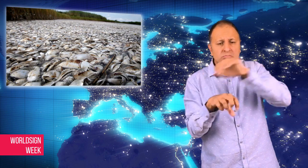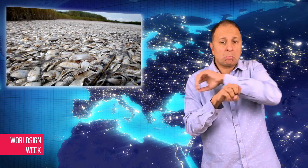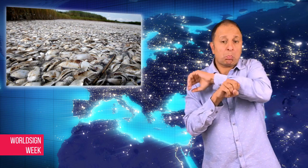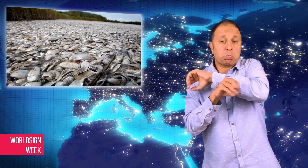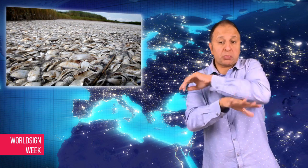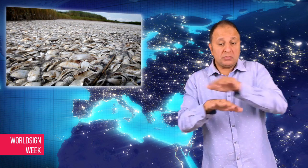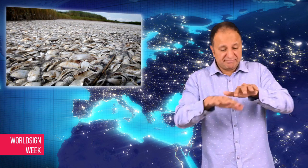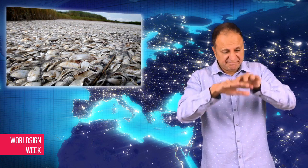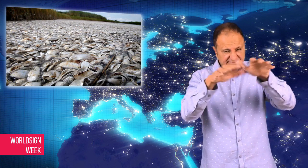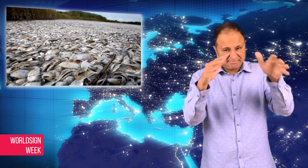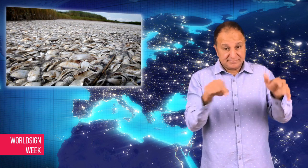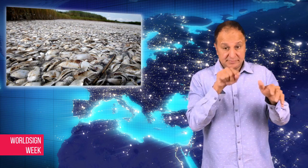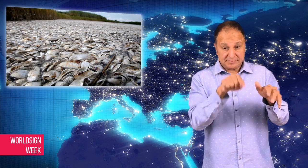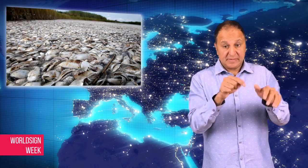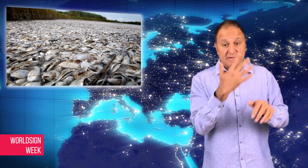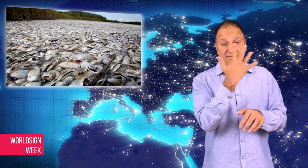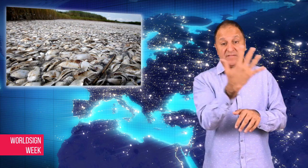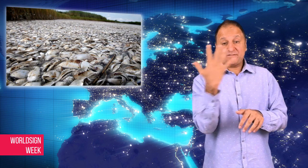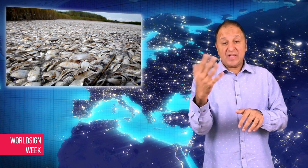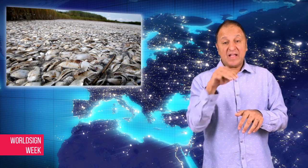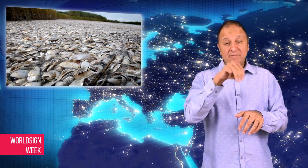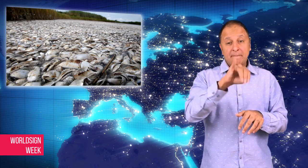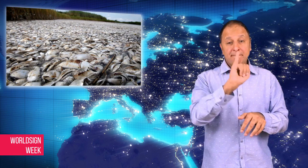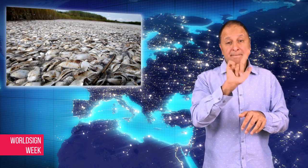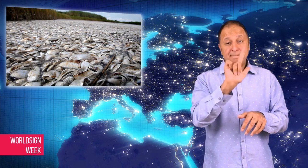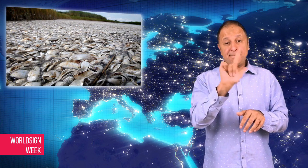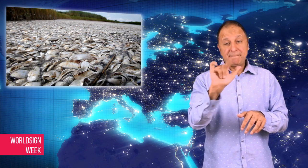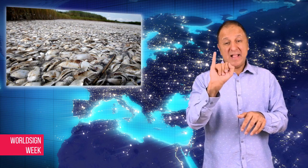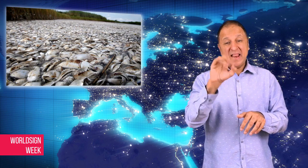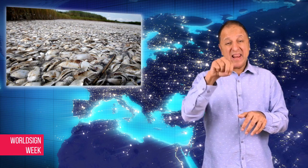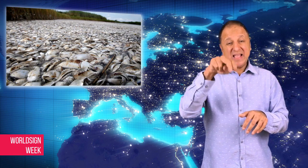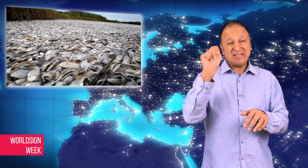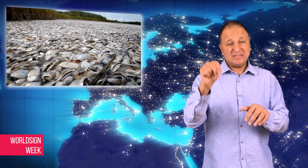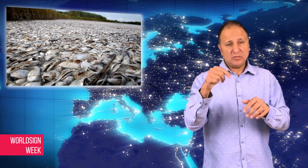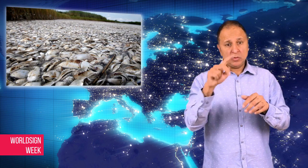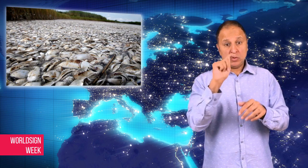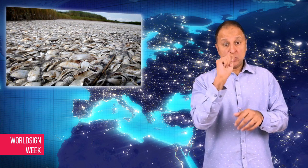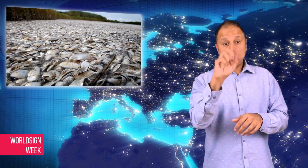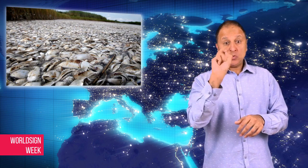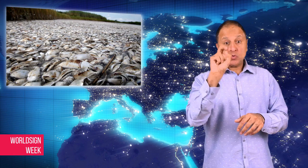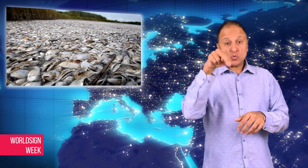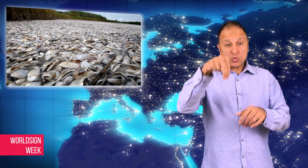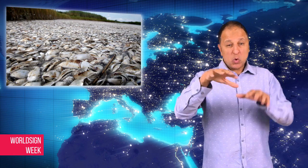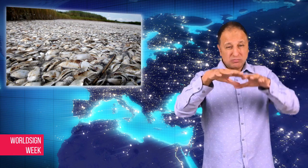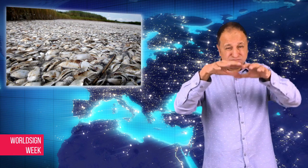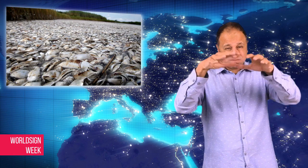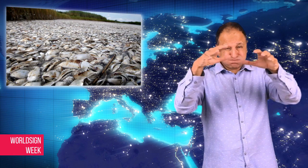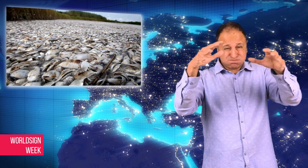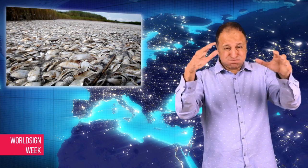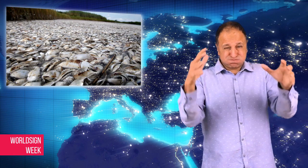generated 55 million tons of manure